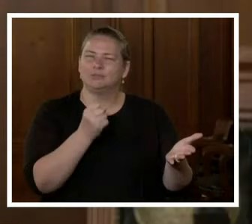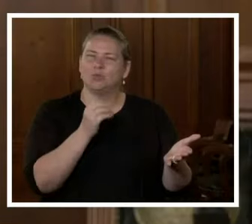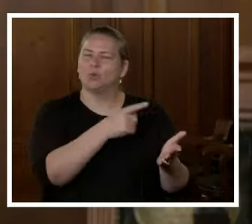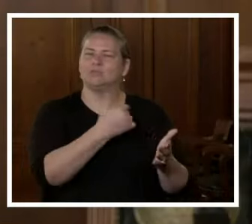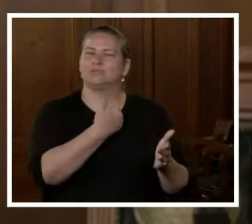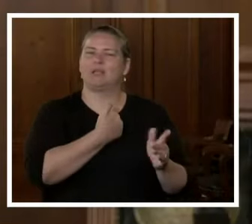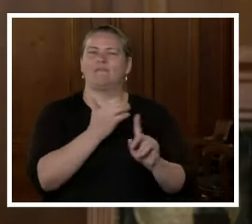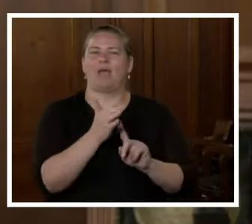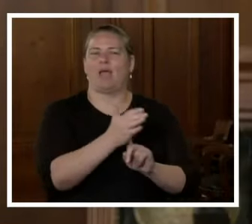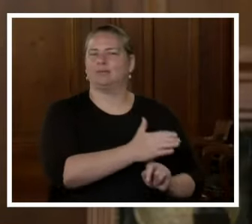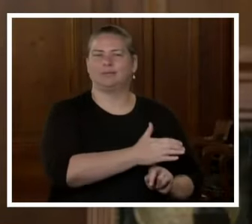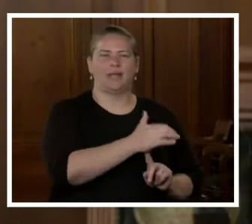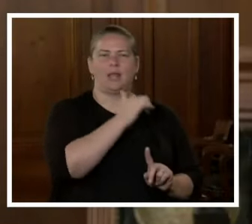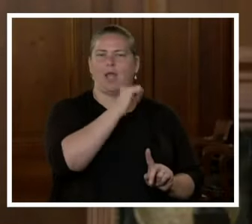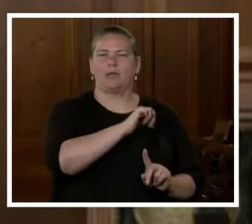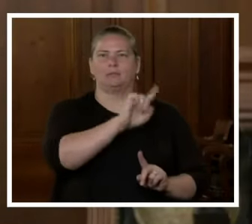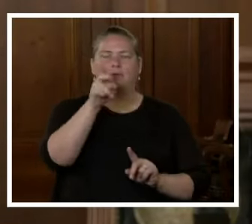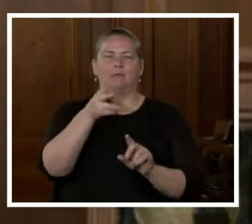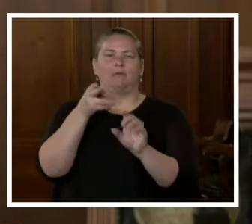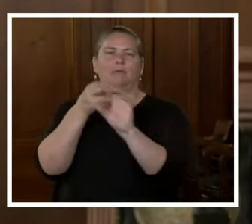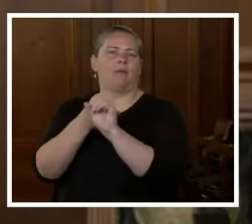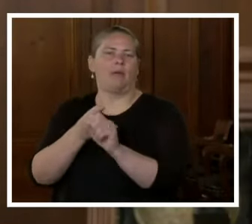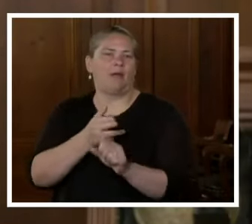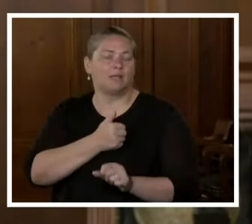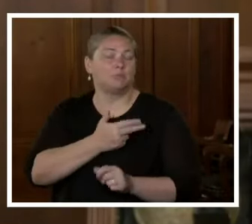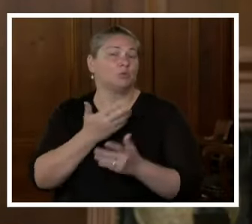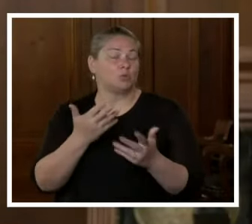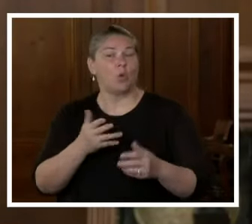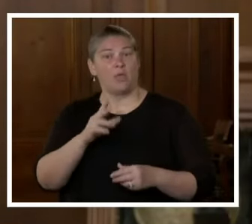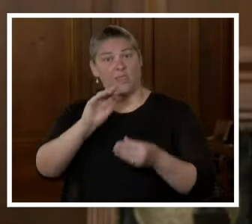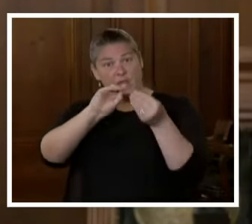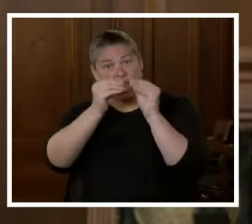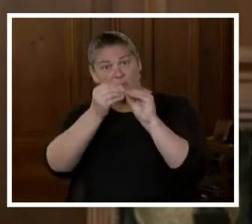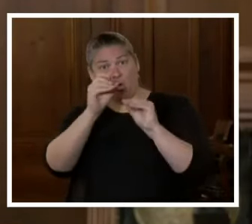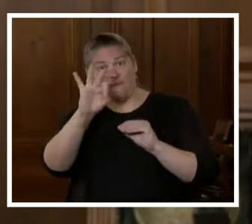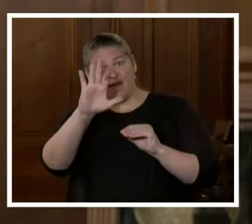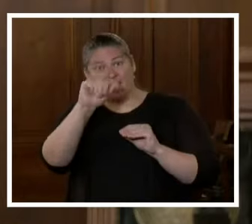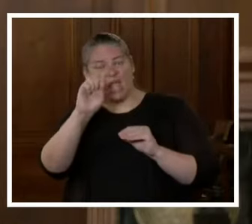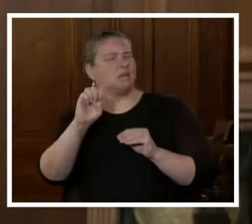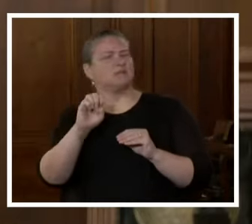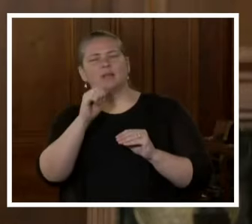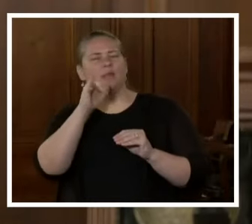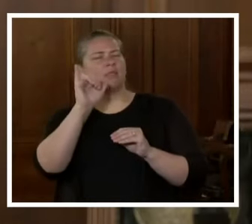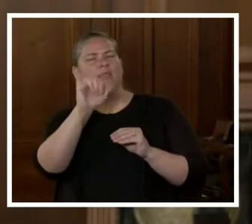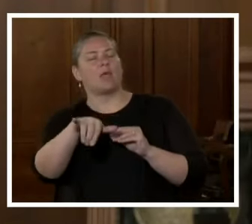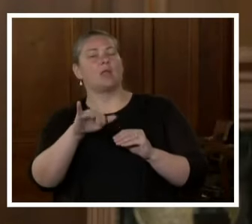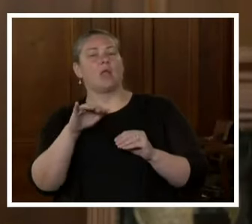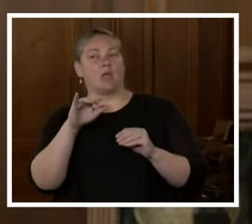TO MICRO-- TO KNOW THE SMALL AREAS WHERE WE NEED TO MAKE THOSE TYPES OF CHANGES.